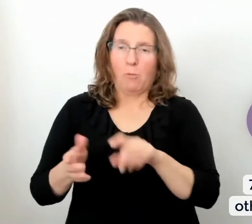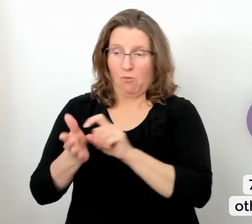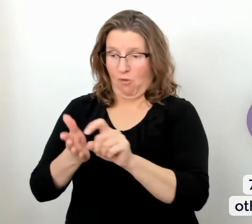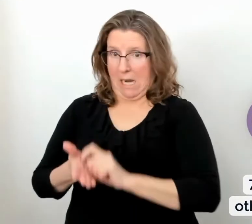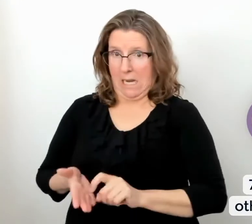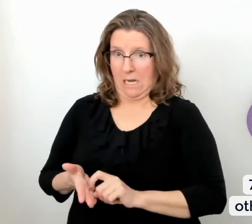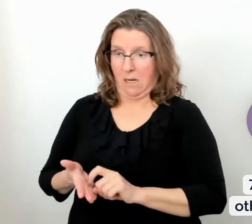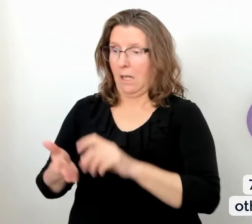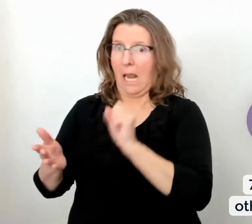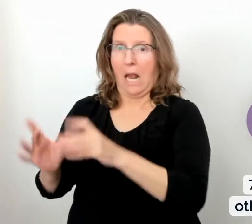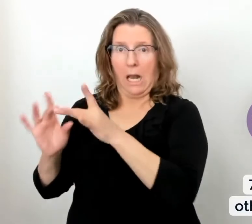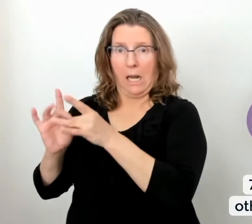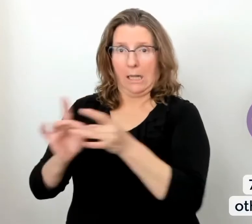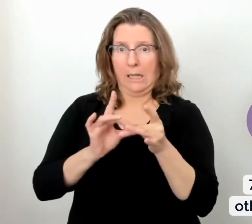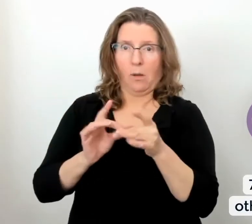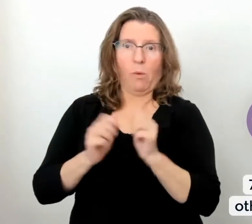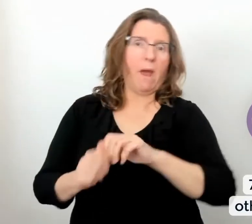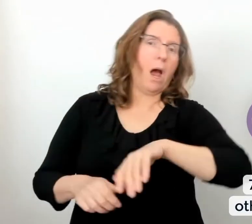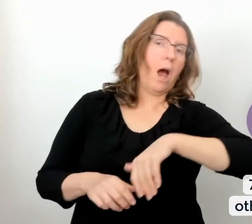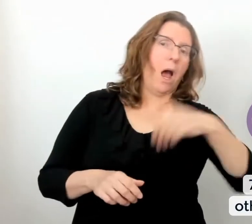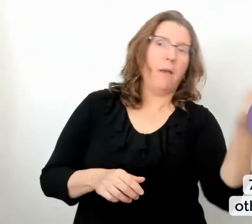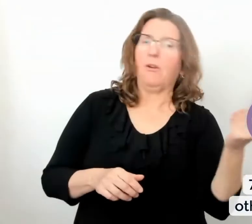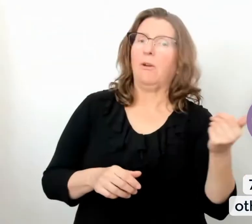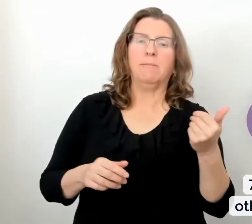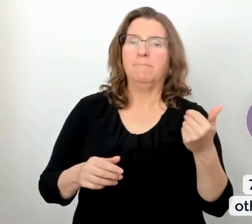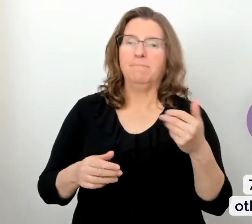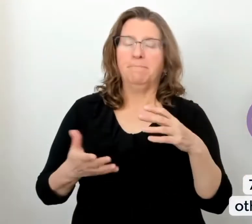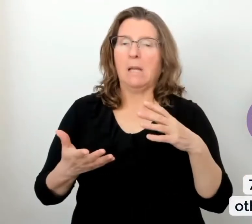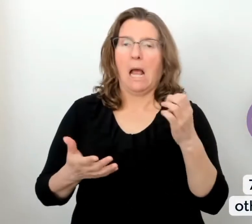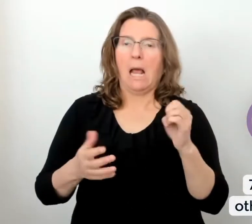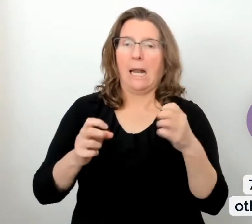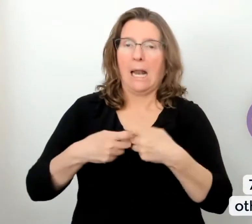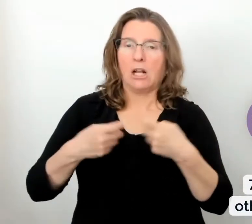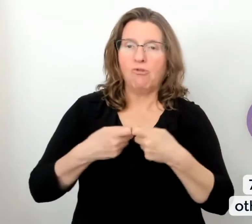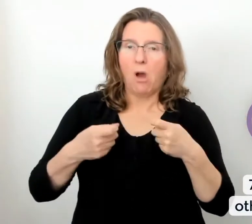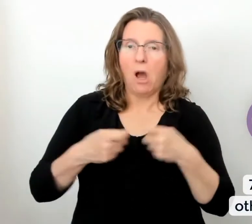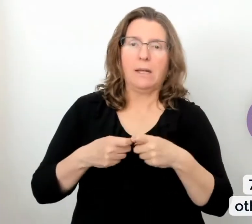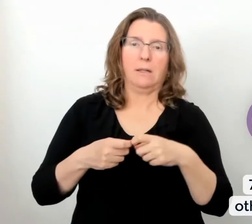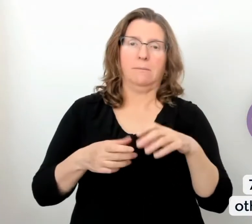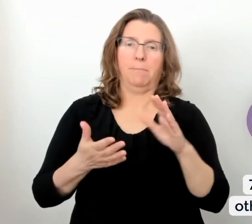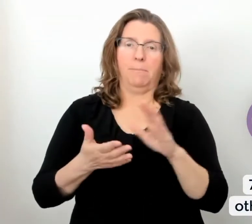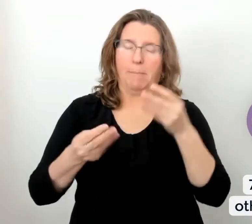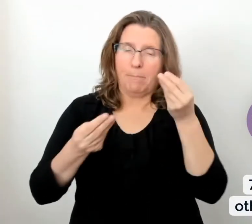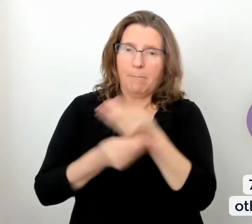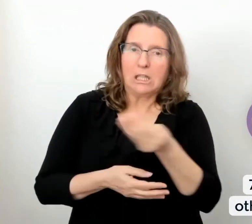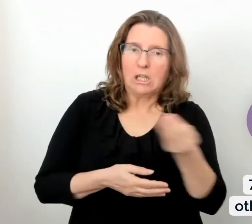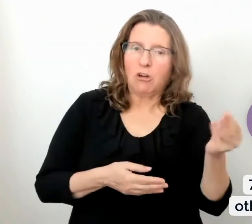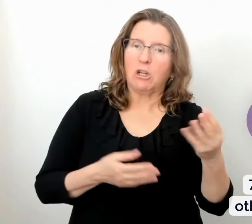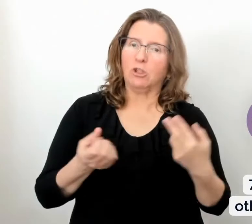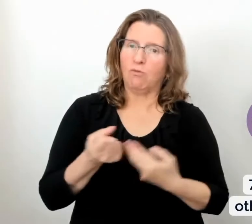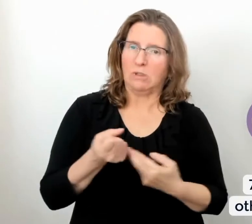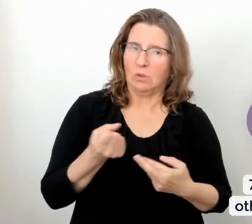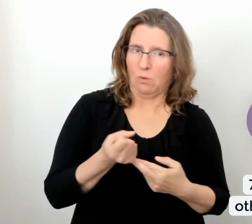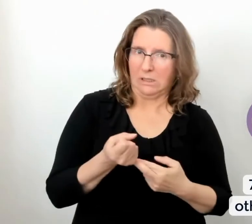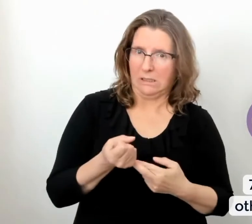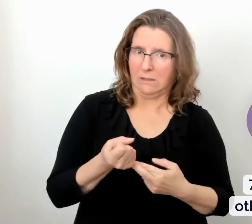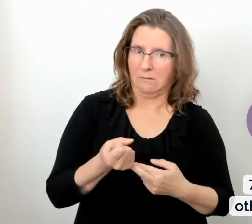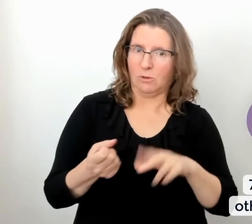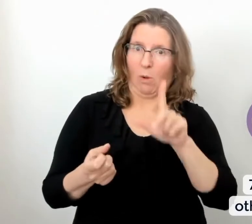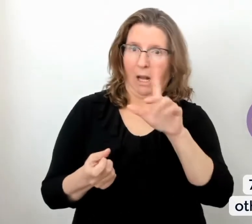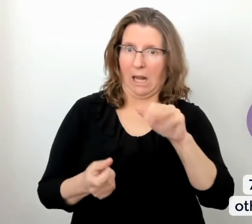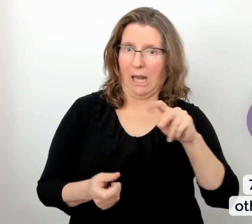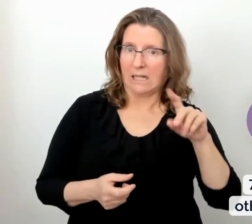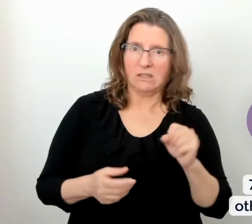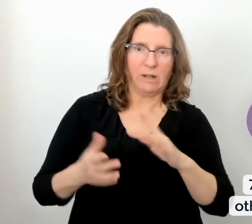Number seven, word processing supports writing because of its capability to link to other digital resources and materials.